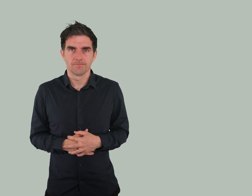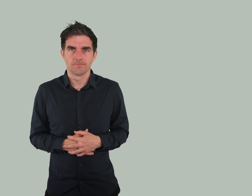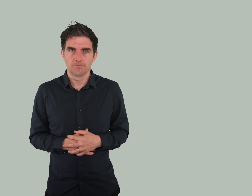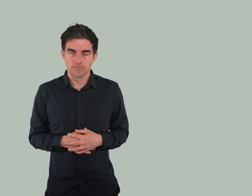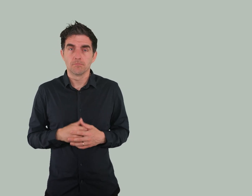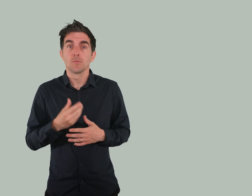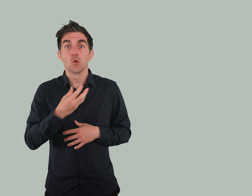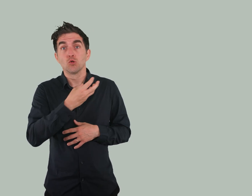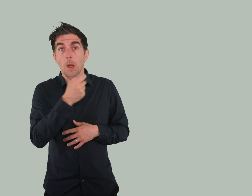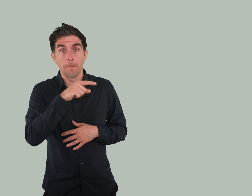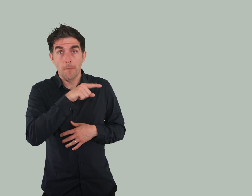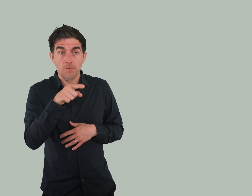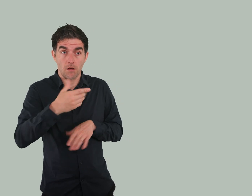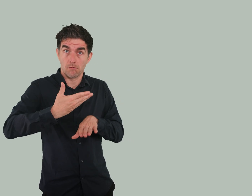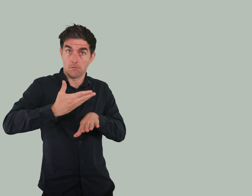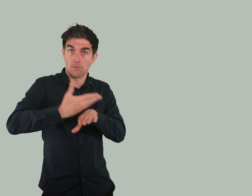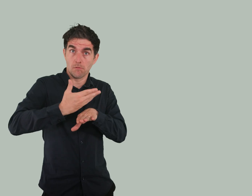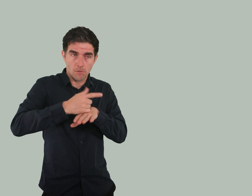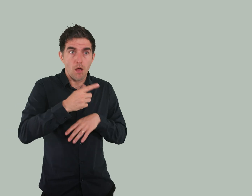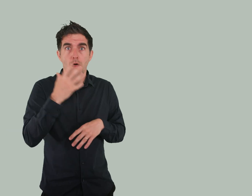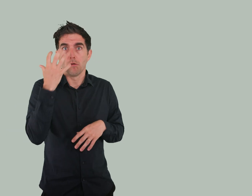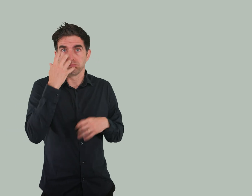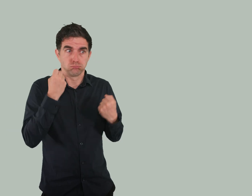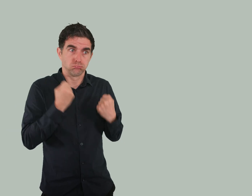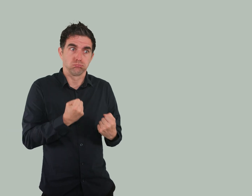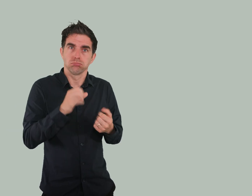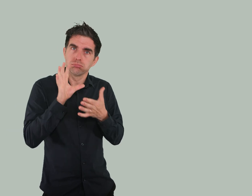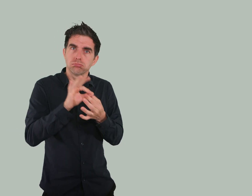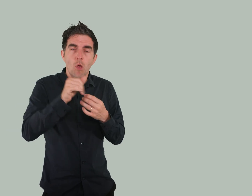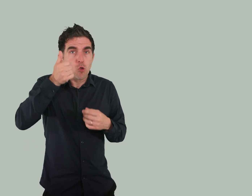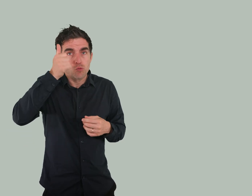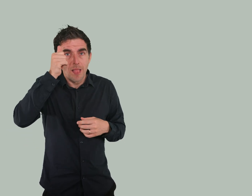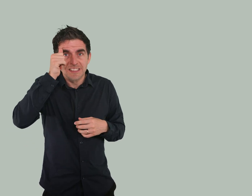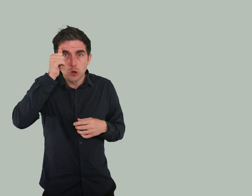274. Some of the most exposed roles are in knowledge